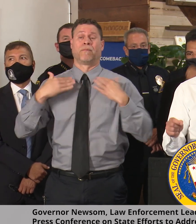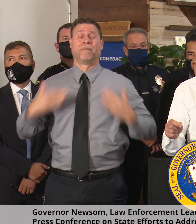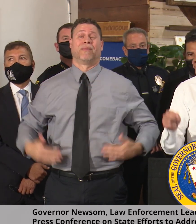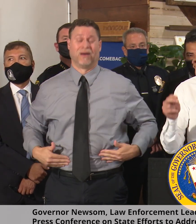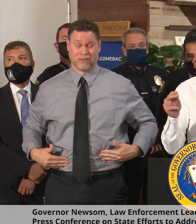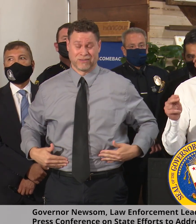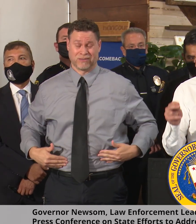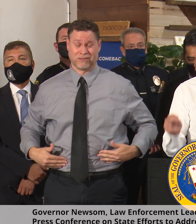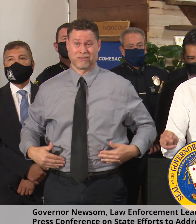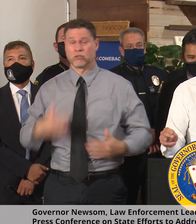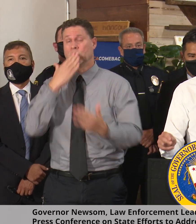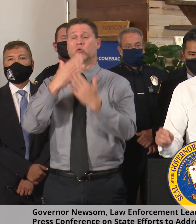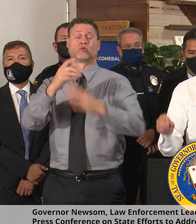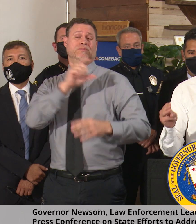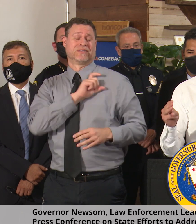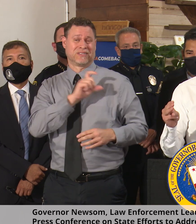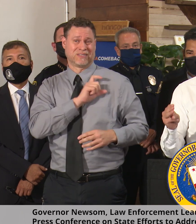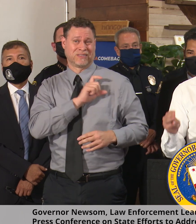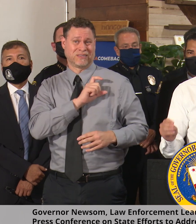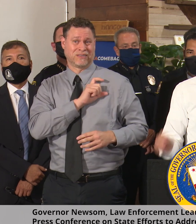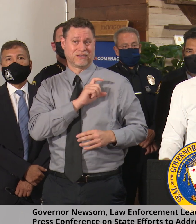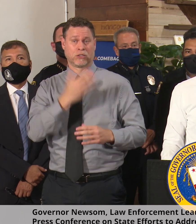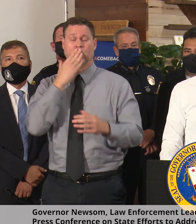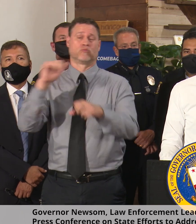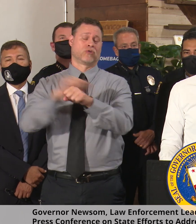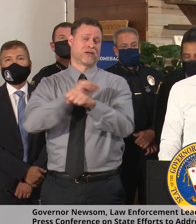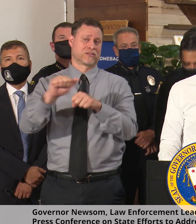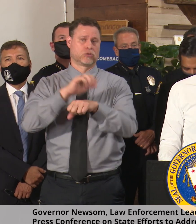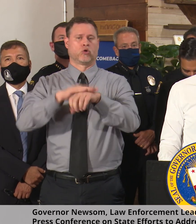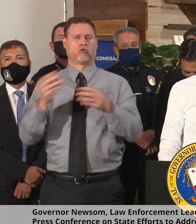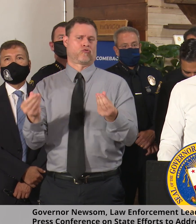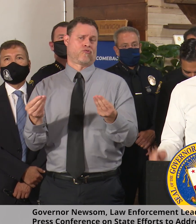we are putting good policing and we are putting good practices on the ground and I want to thank